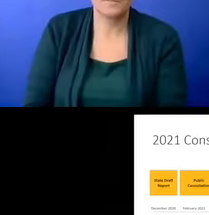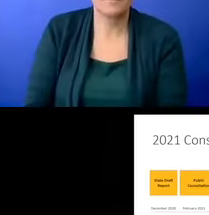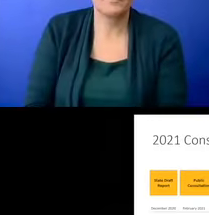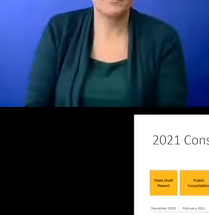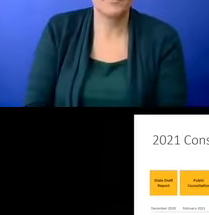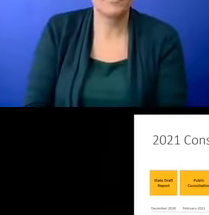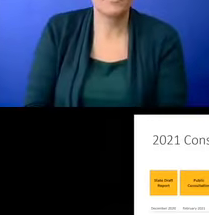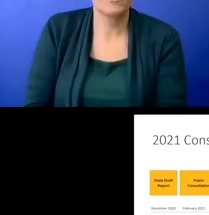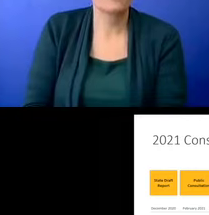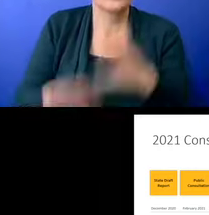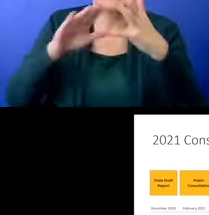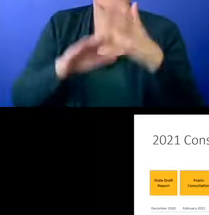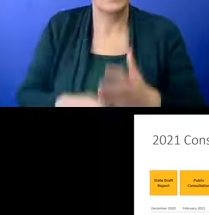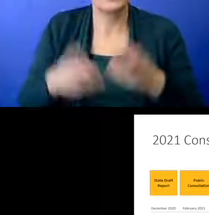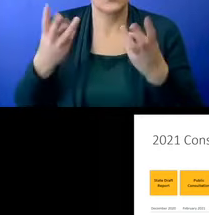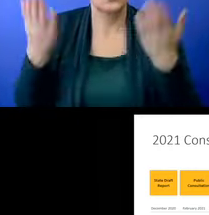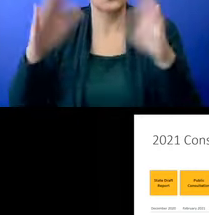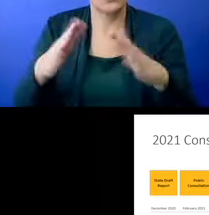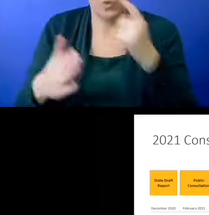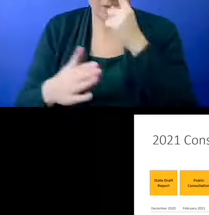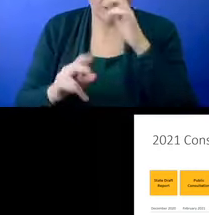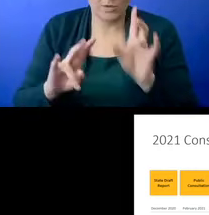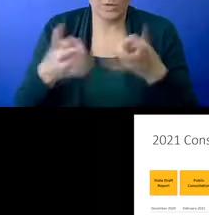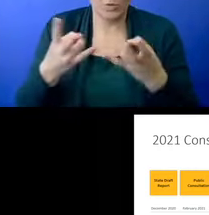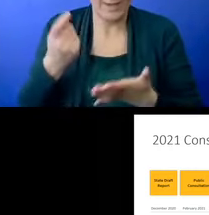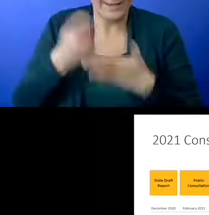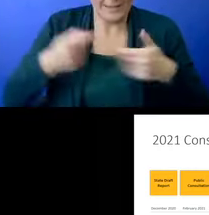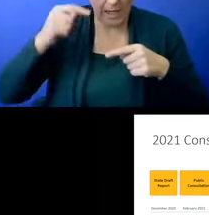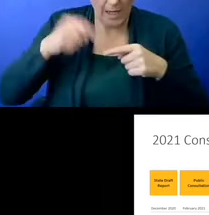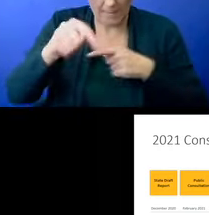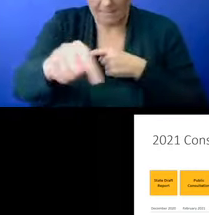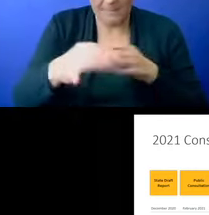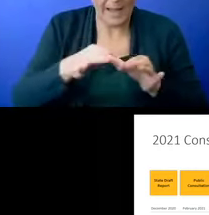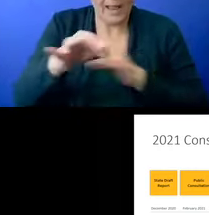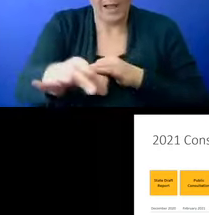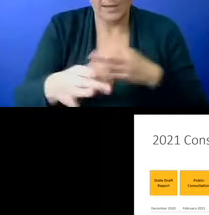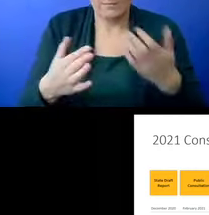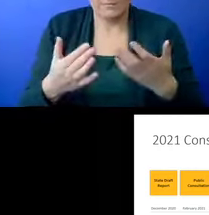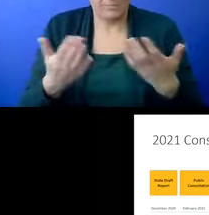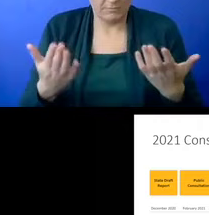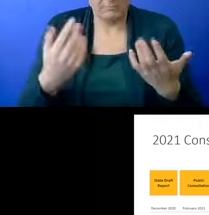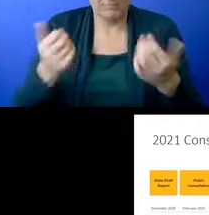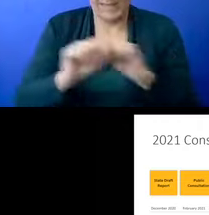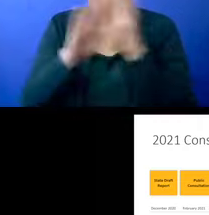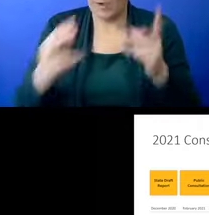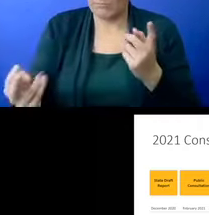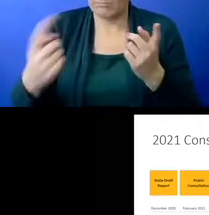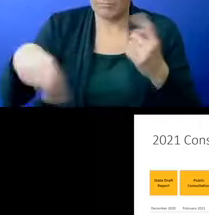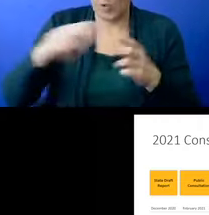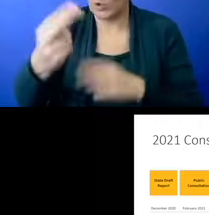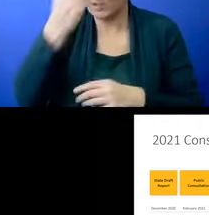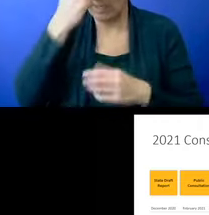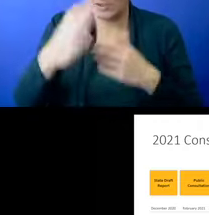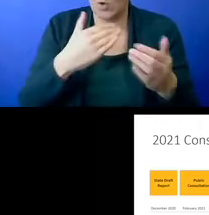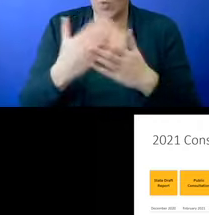The last thing I want to show you is just a quick timeline, so that you understand what this all looks like overall.